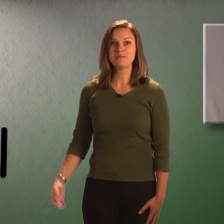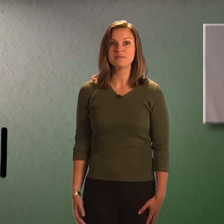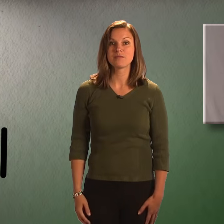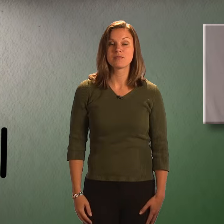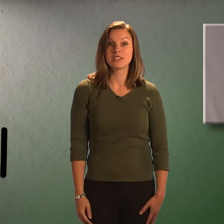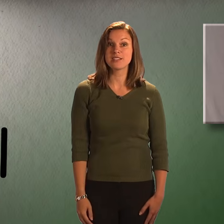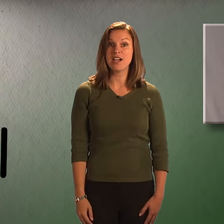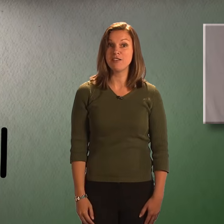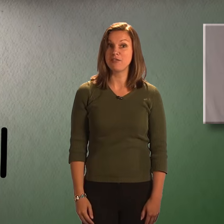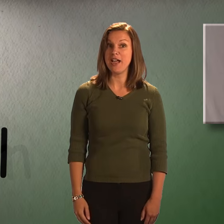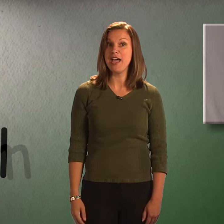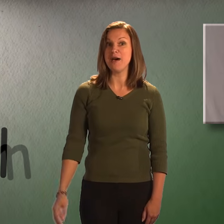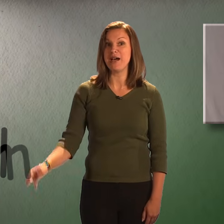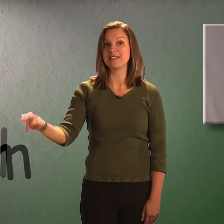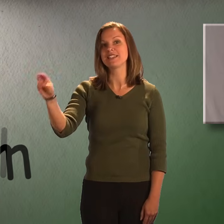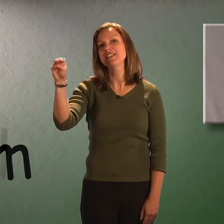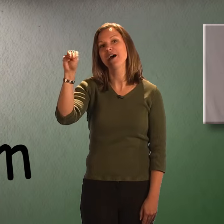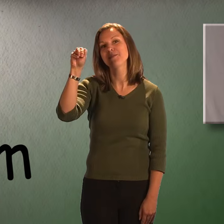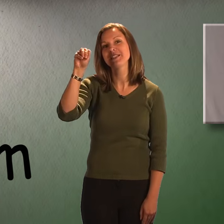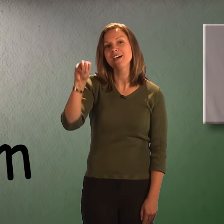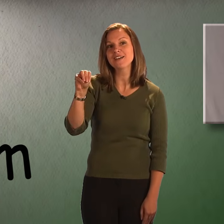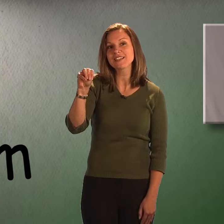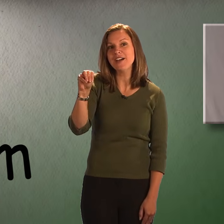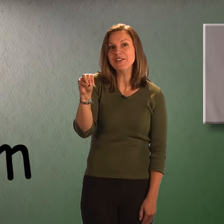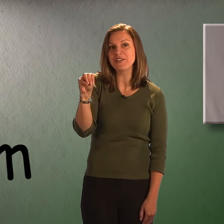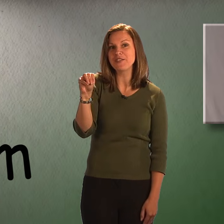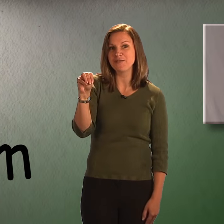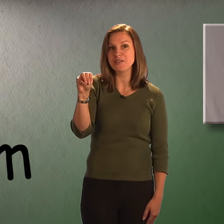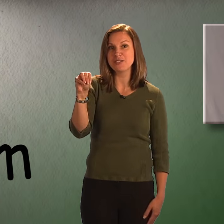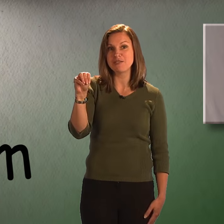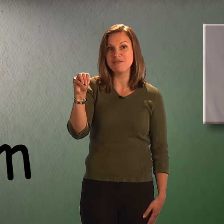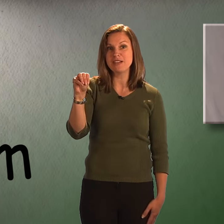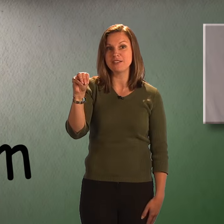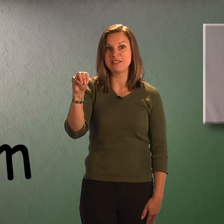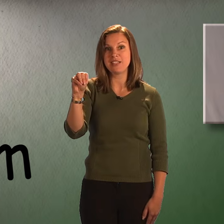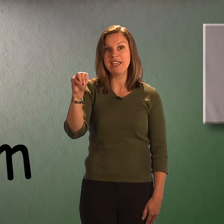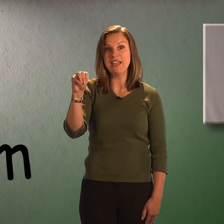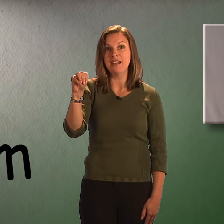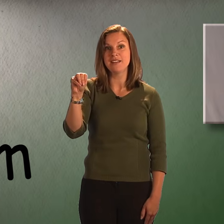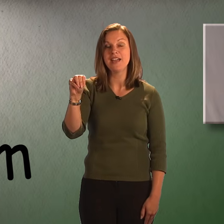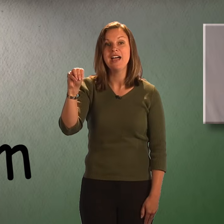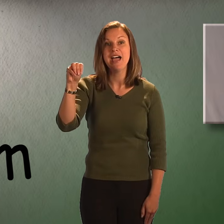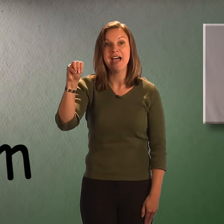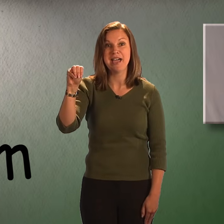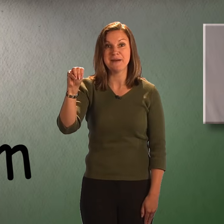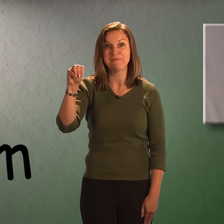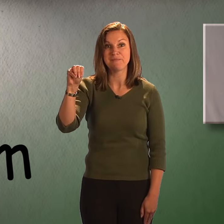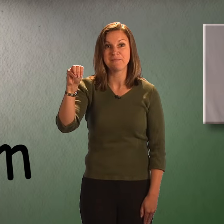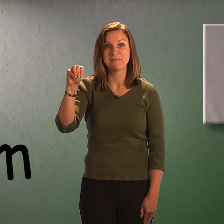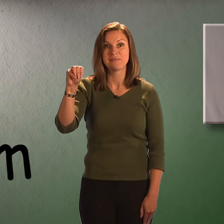The sign for "m" has the thumb tucked under the first three fingers of the hand. "m"